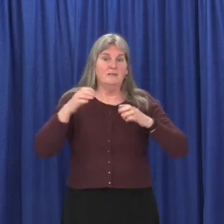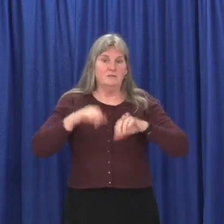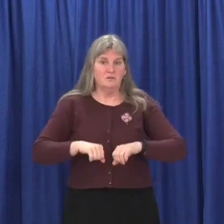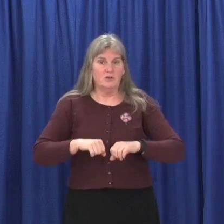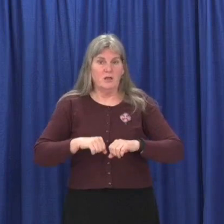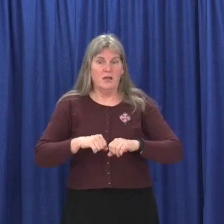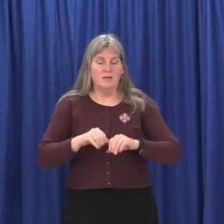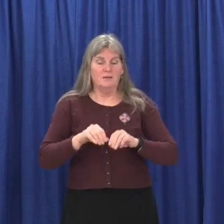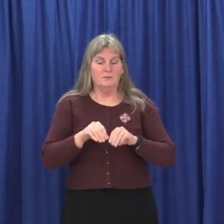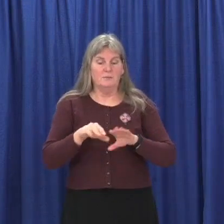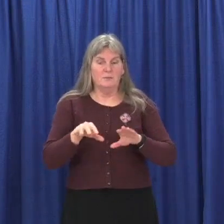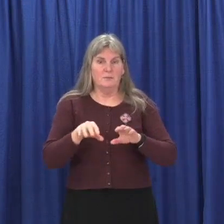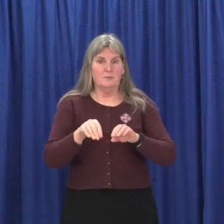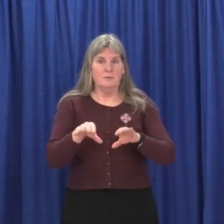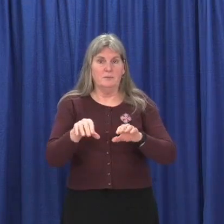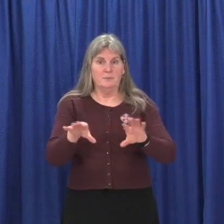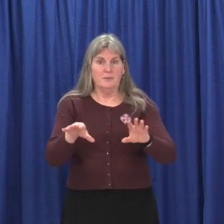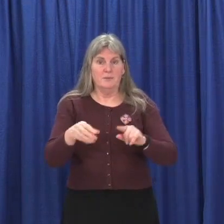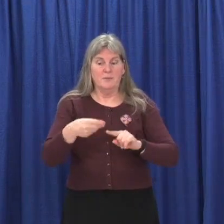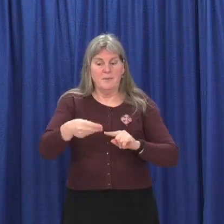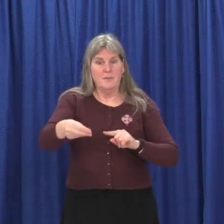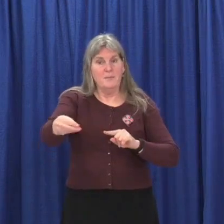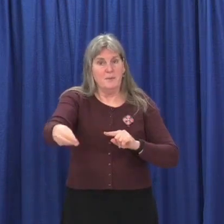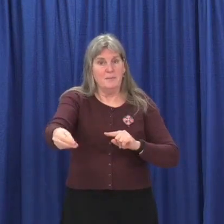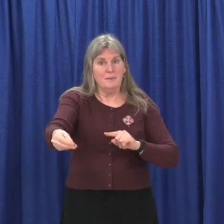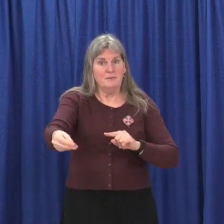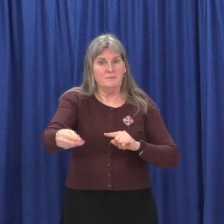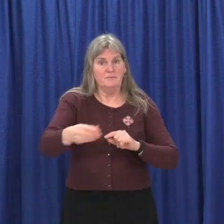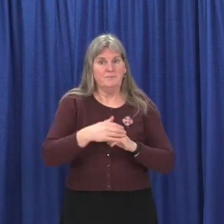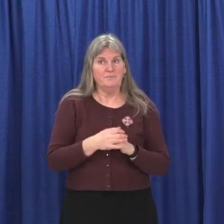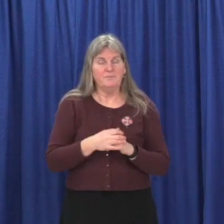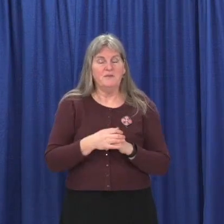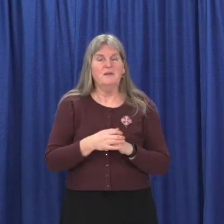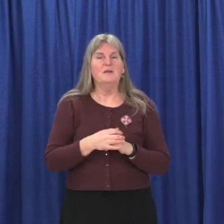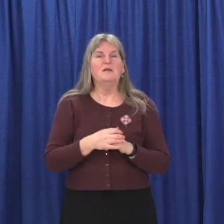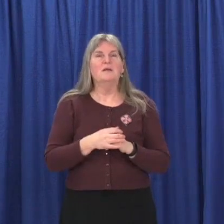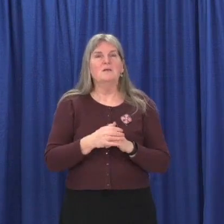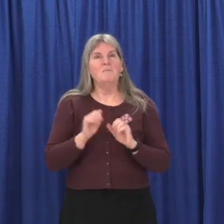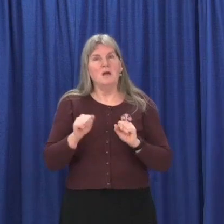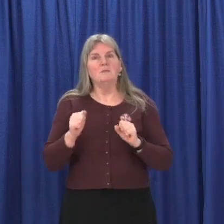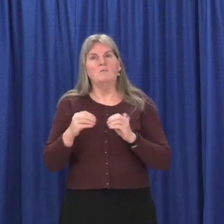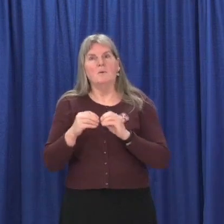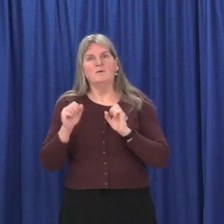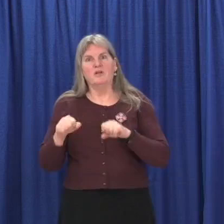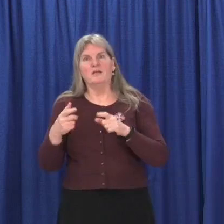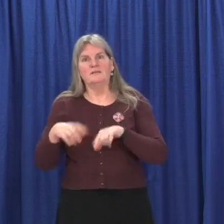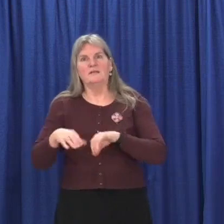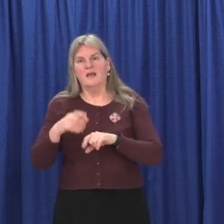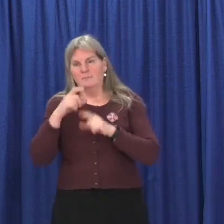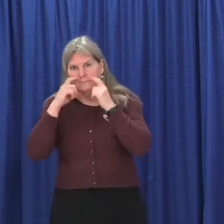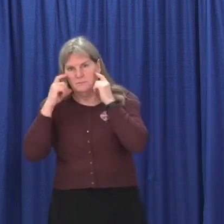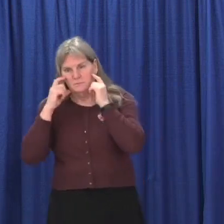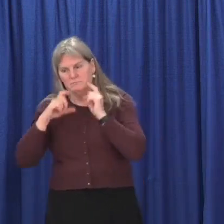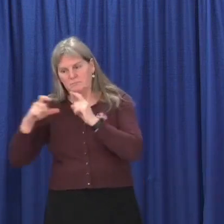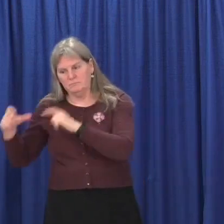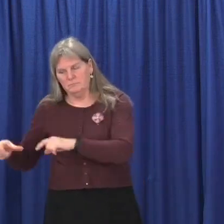likely we are to remove our masks. We also are looking, of course, at places that are ahead of us